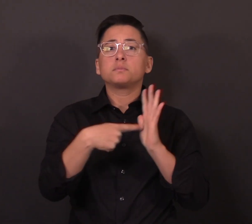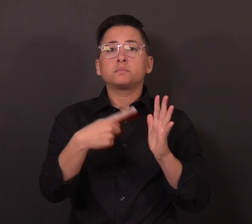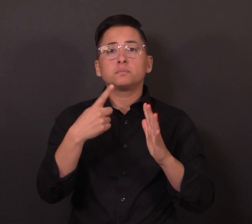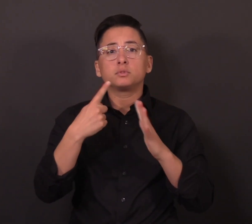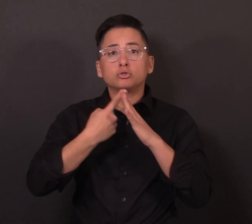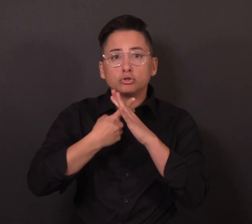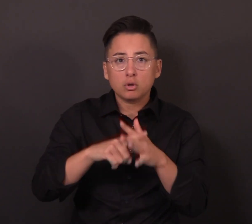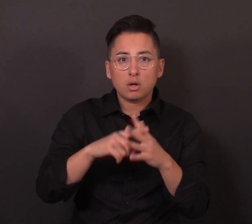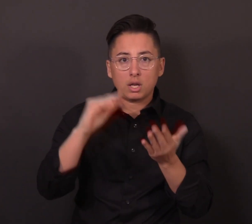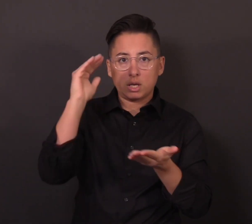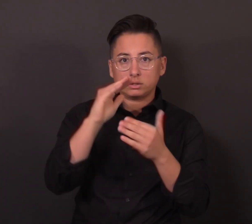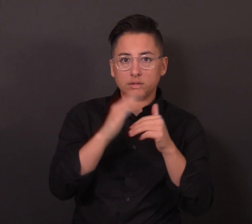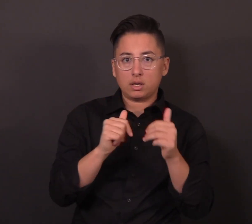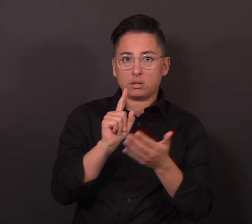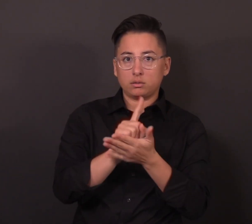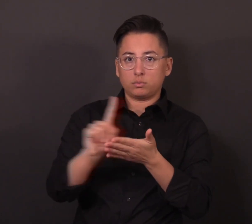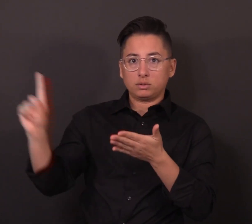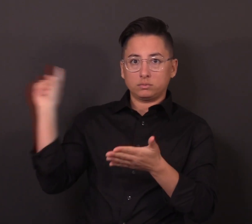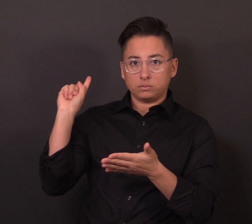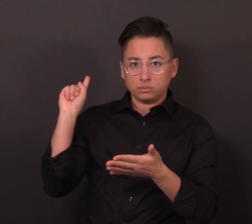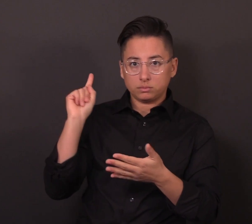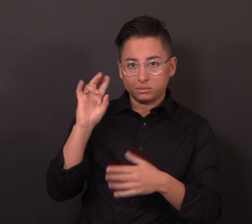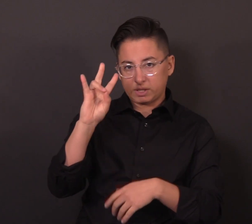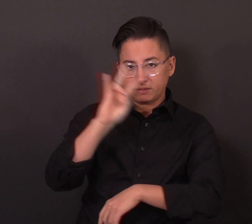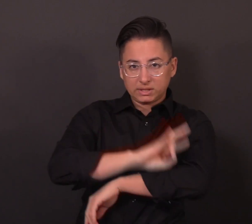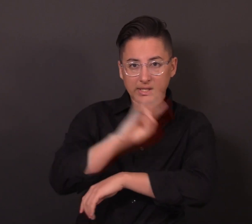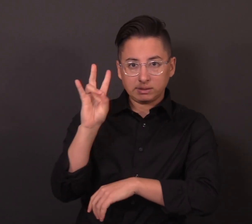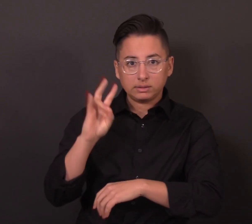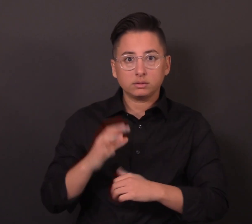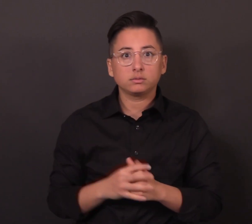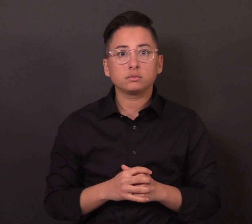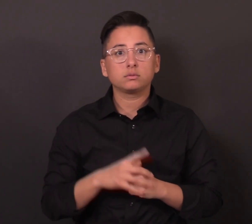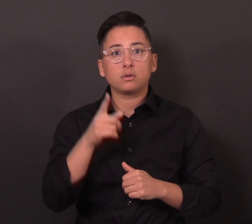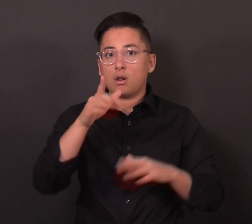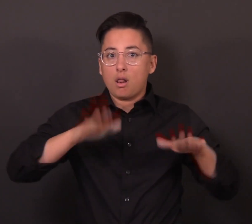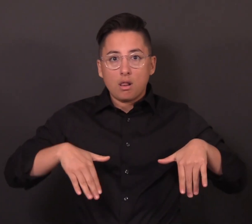your symptoms started less than seven days ago; and you are not hospitalized.